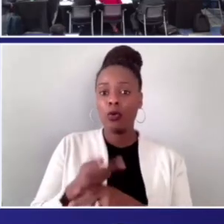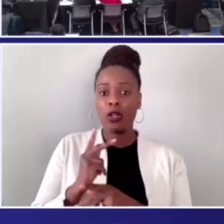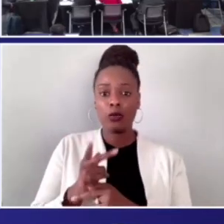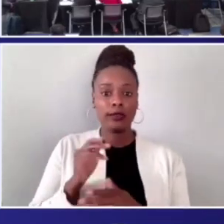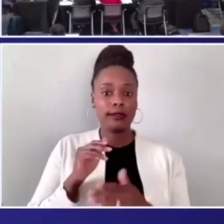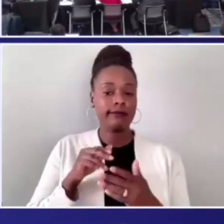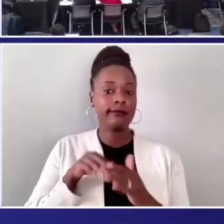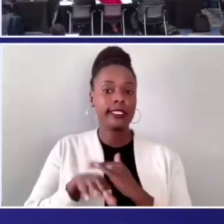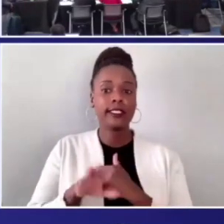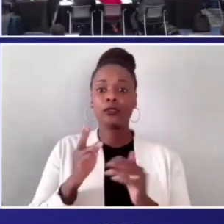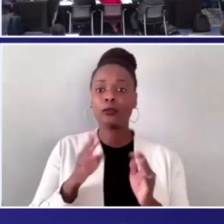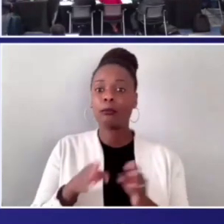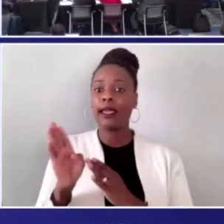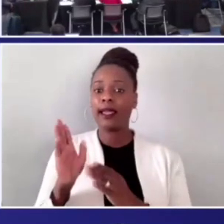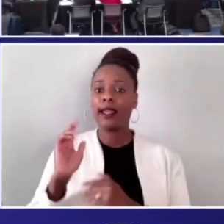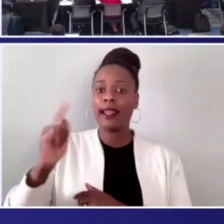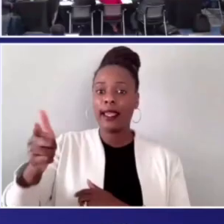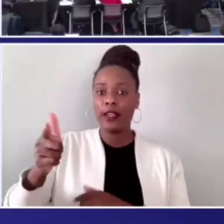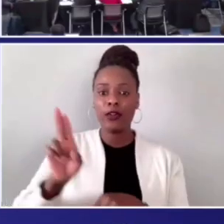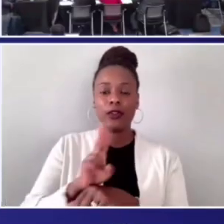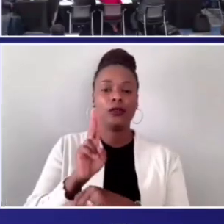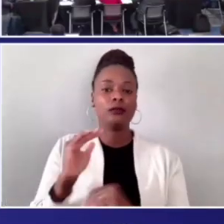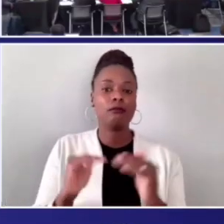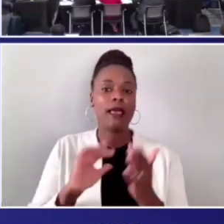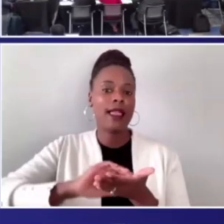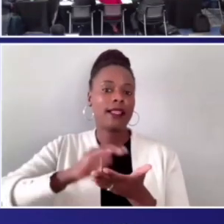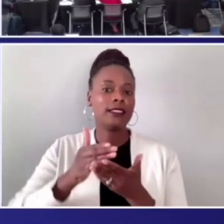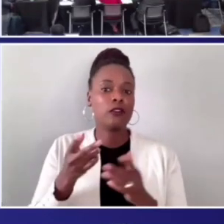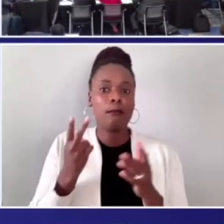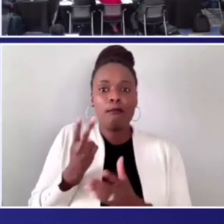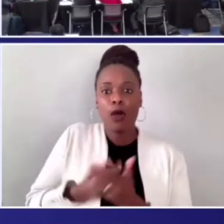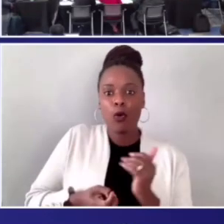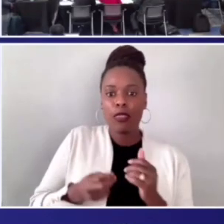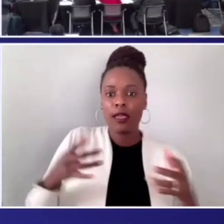We would then use the balance from both, combine those to reset the term.